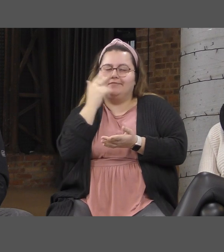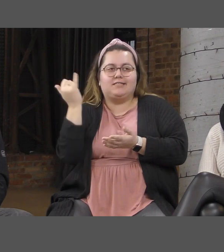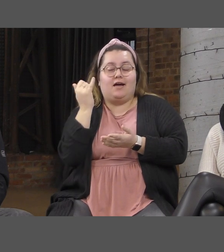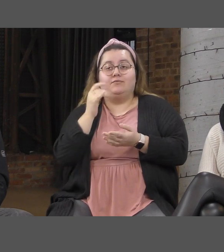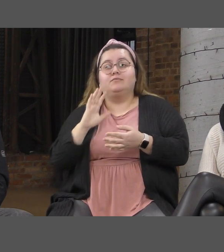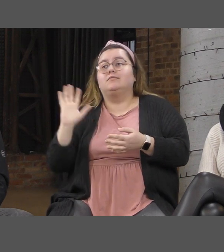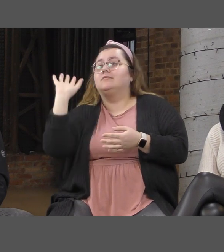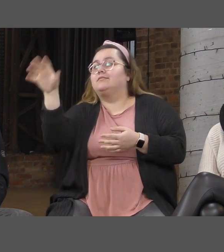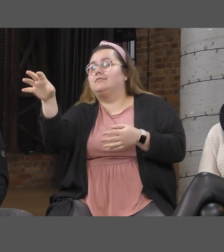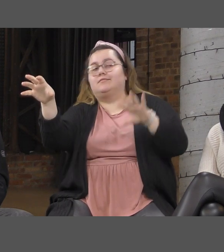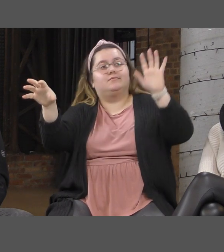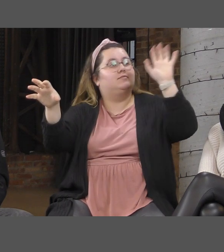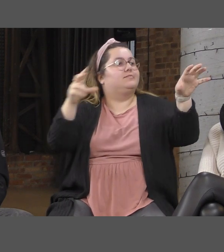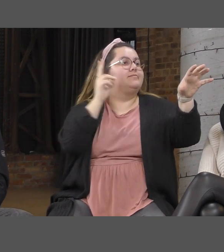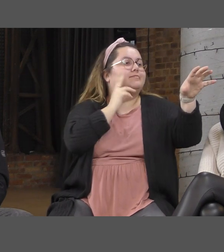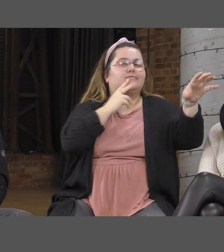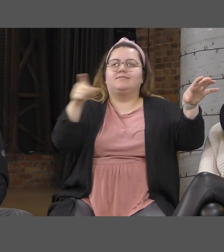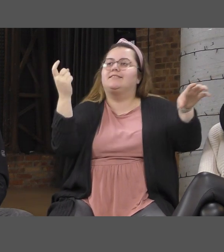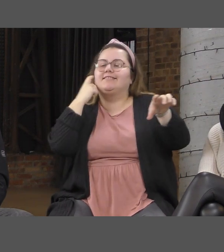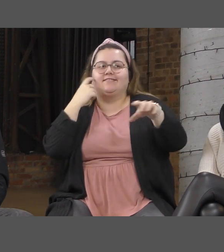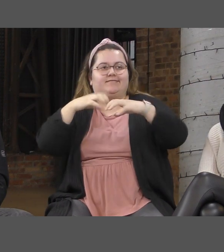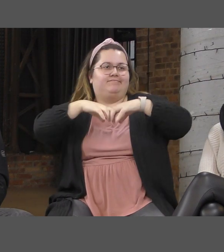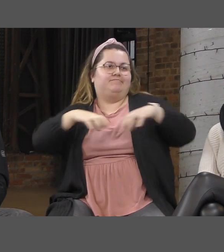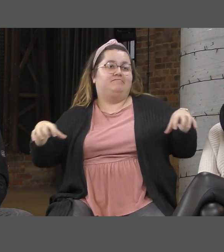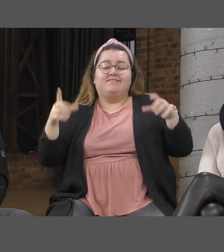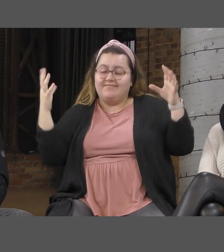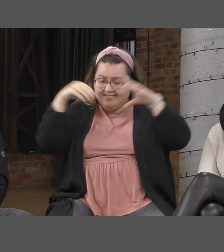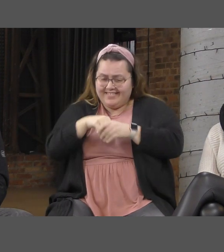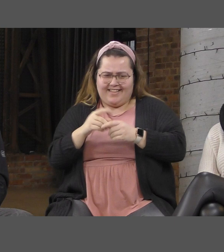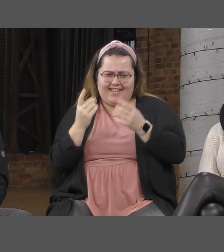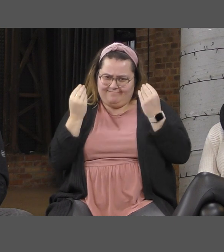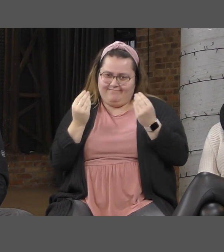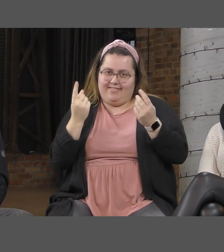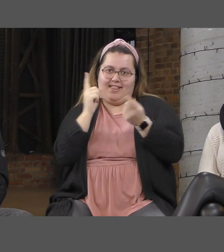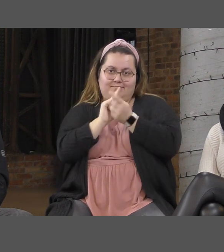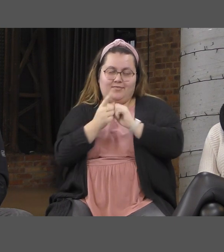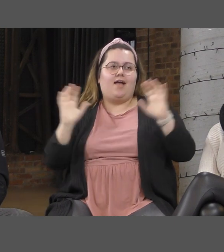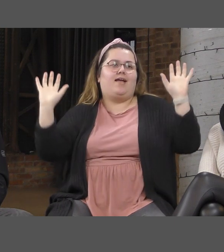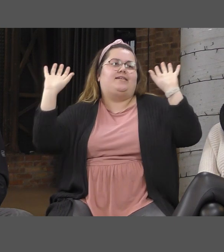My experience over the years is that, that these groups are completely disconnected,